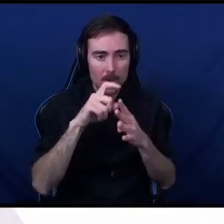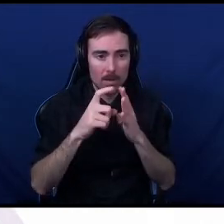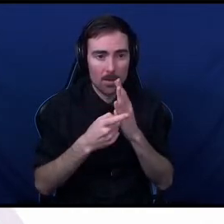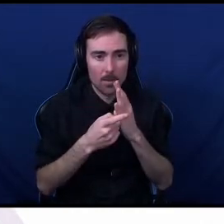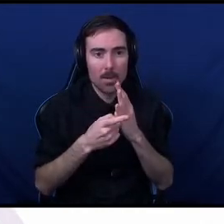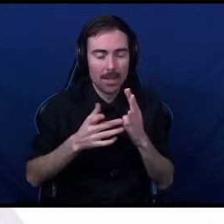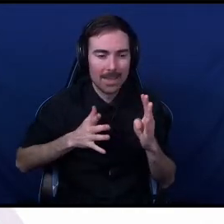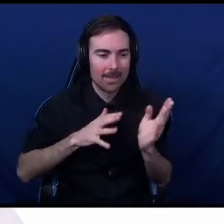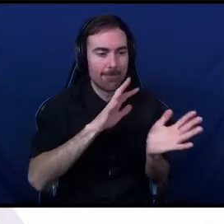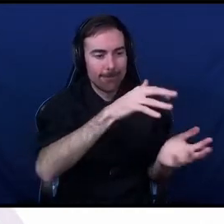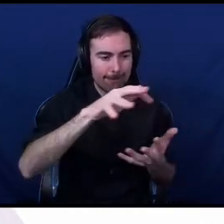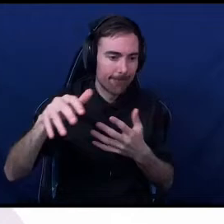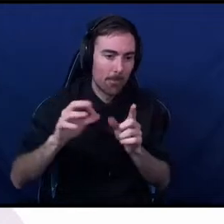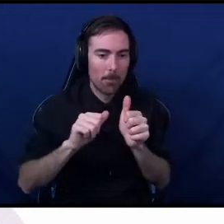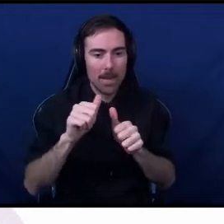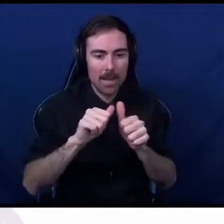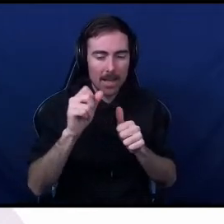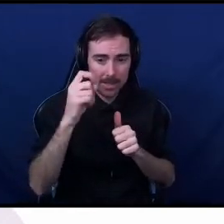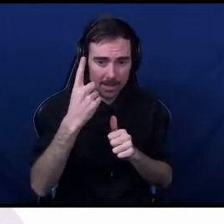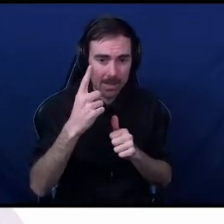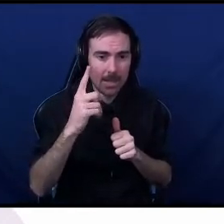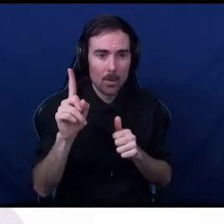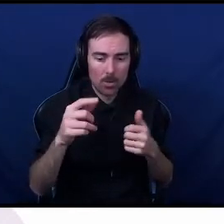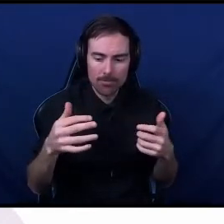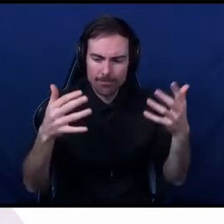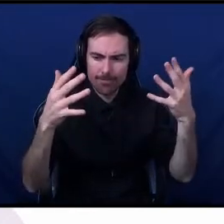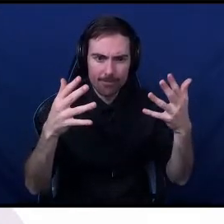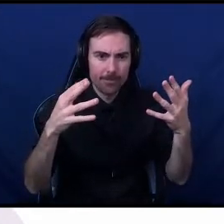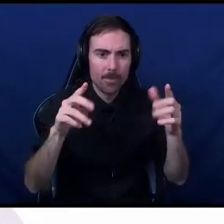at understanding that and reporting that as well. So as I